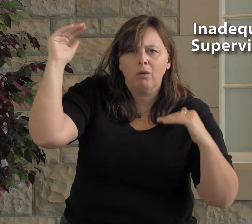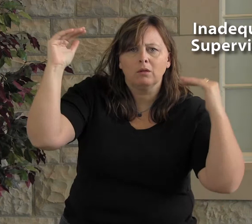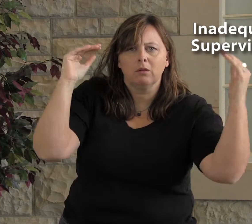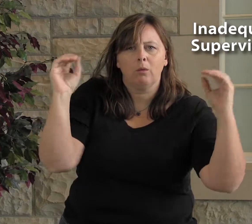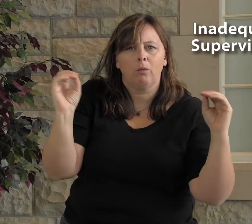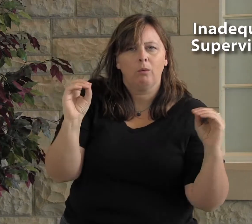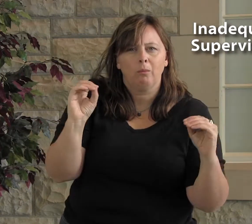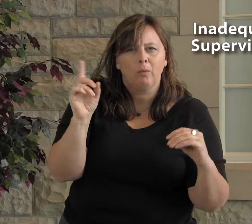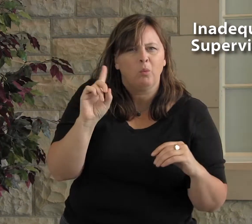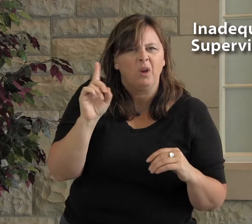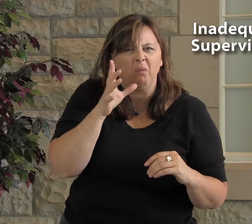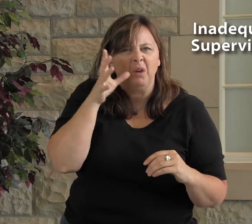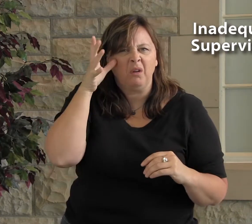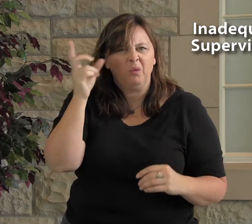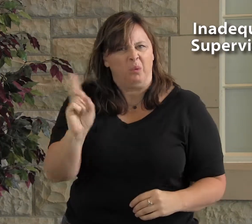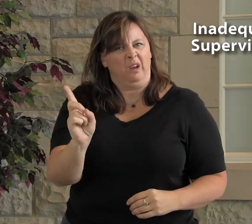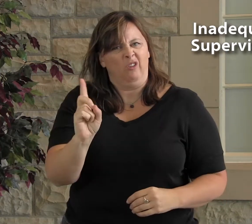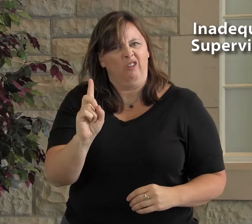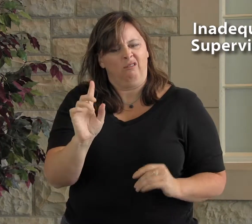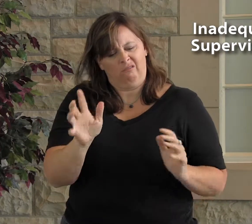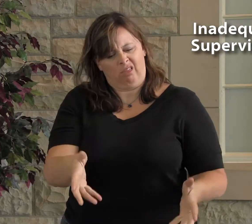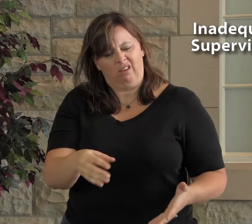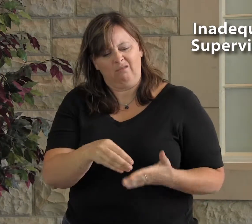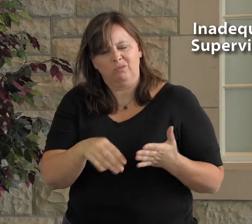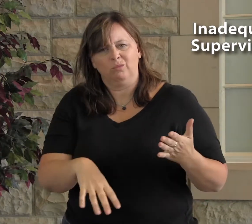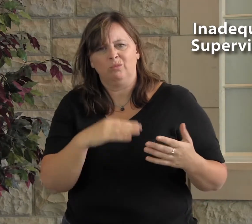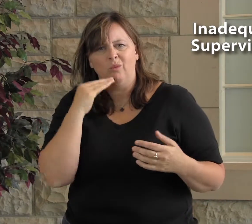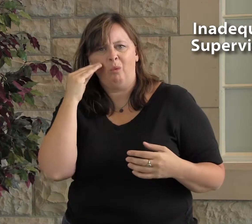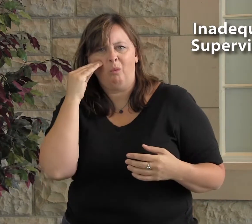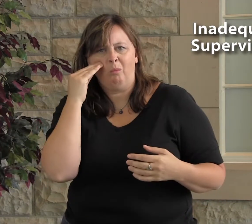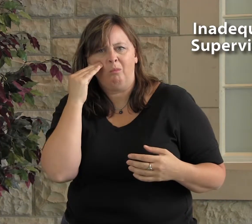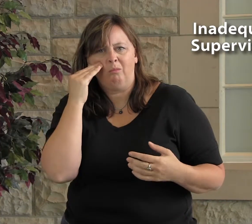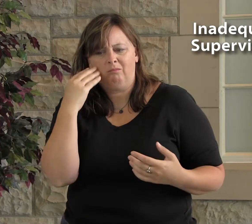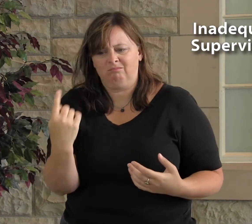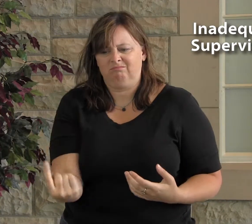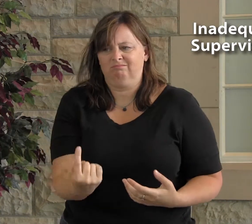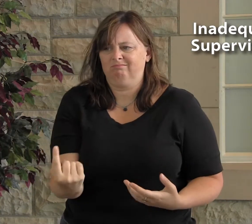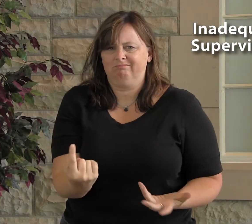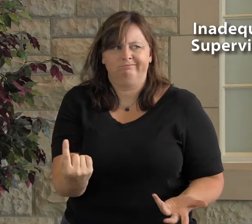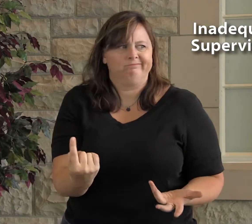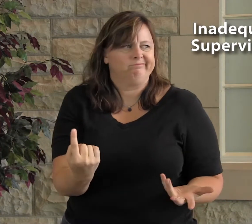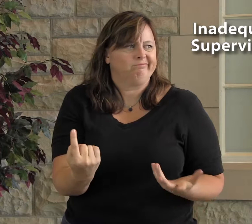Maybe you're also noticing that there is not supervision in the home, the parents are not available,